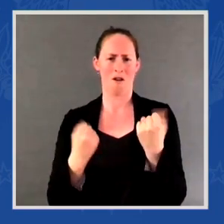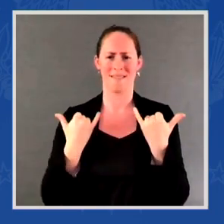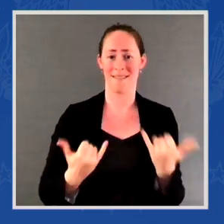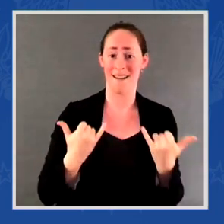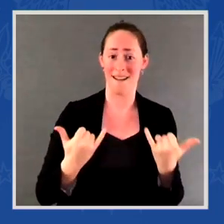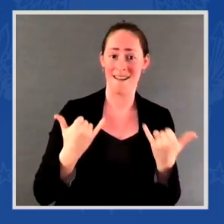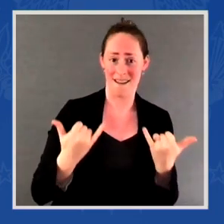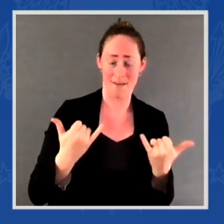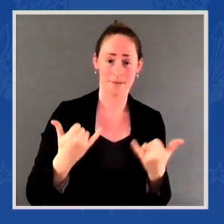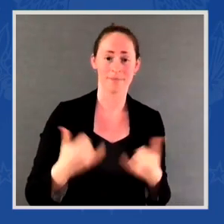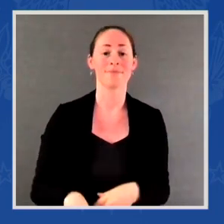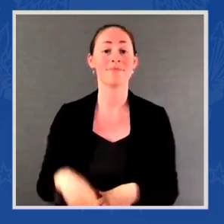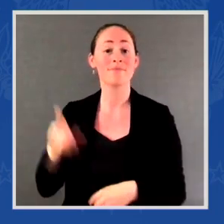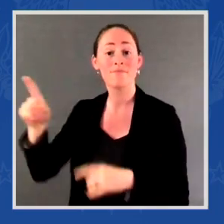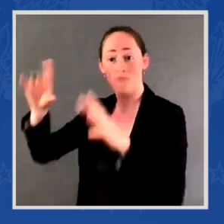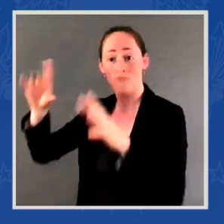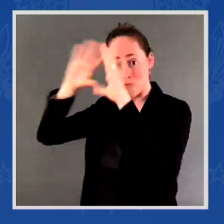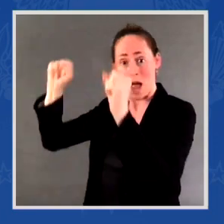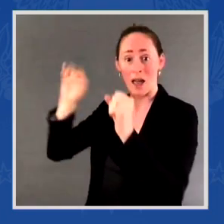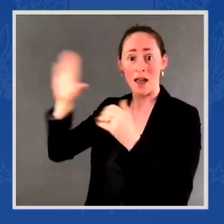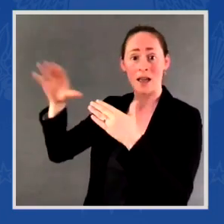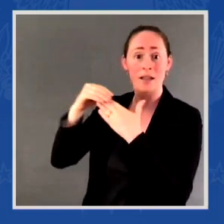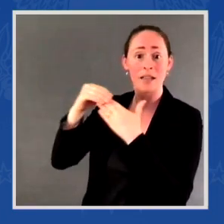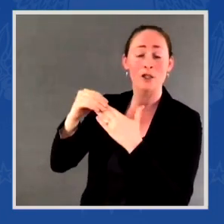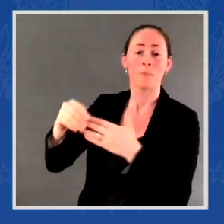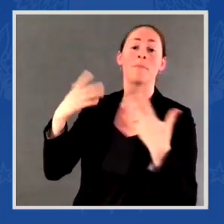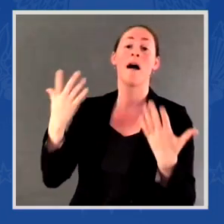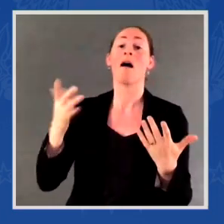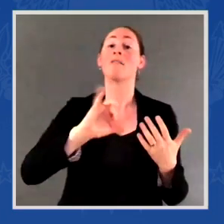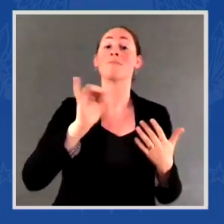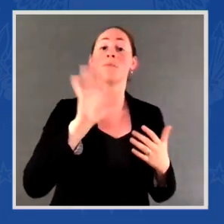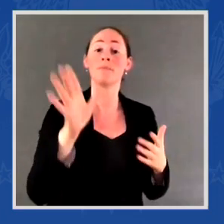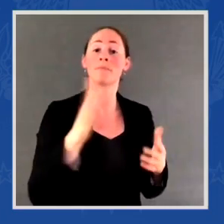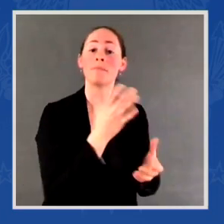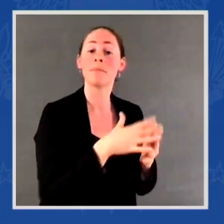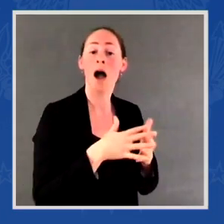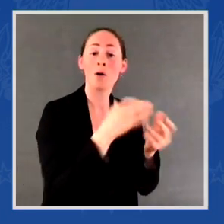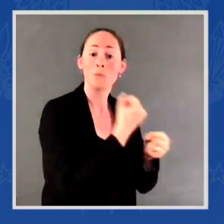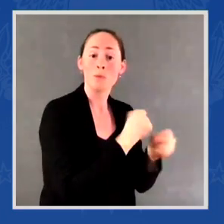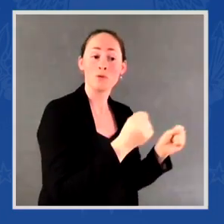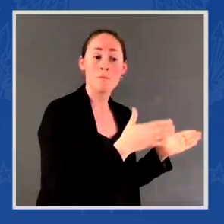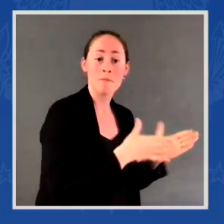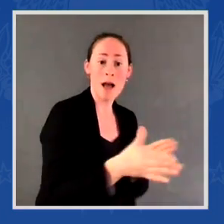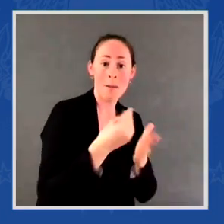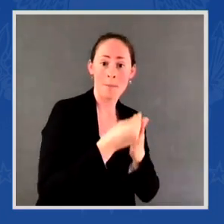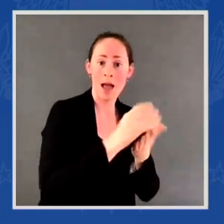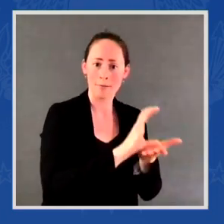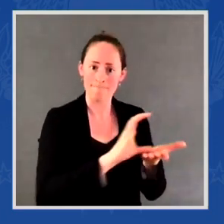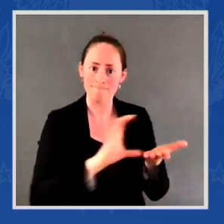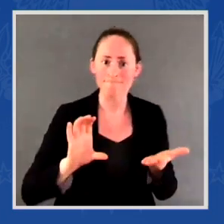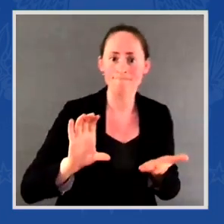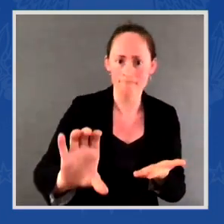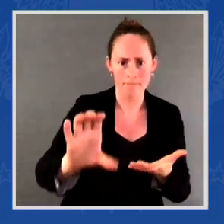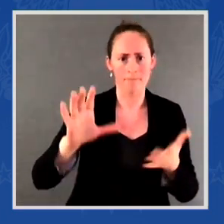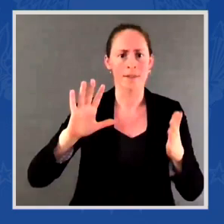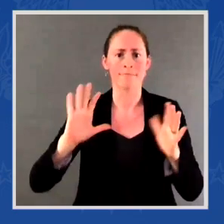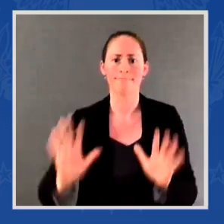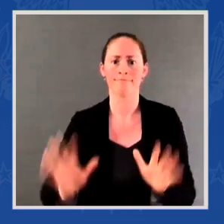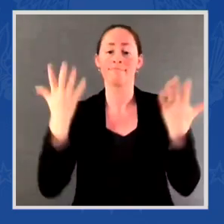to help us make transformational changes, high speed Internet access, wastewater and water infrastructure,